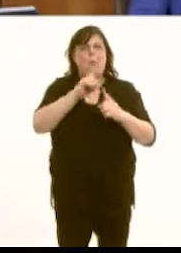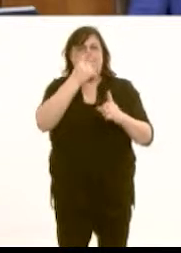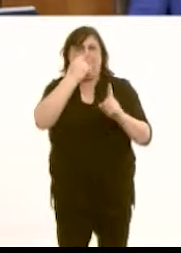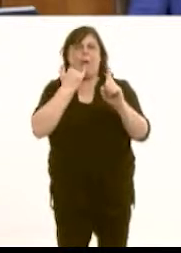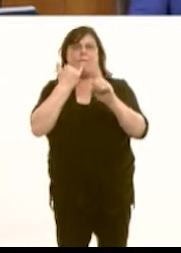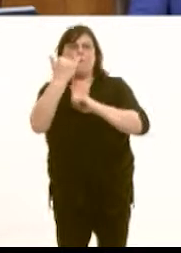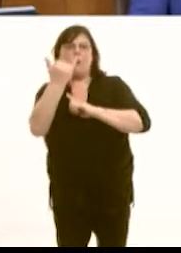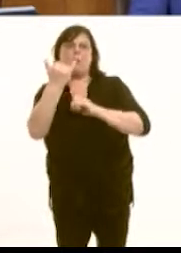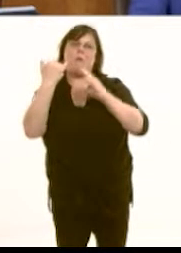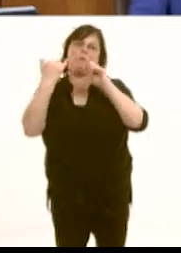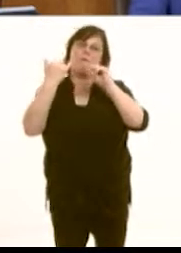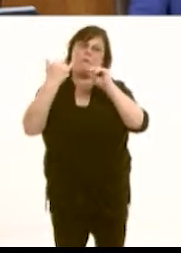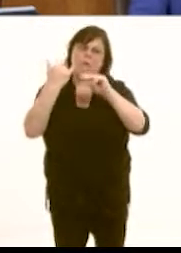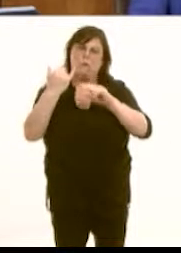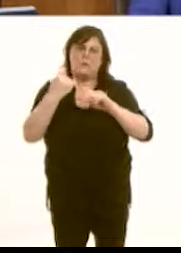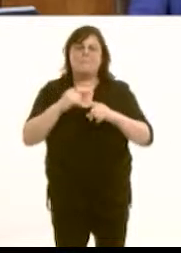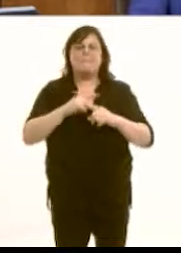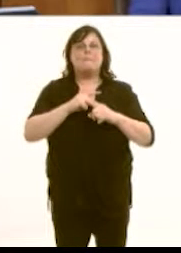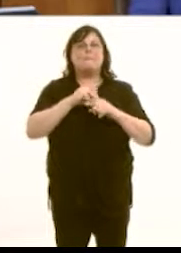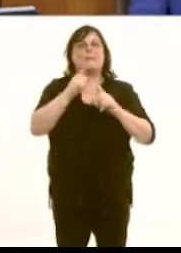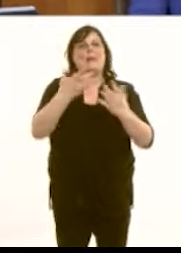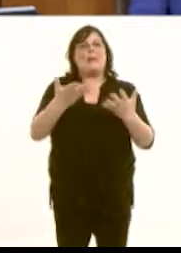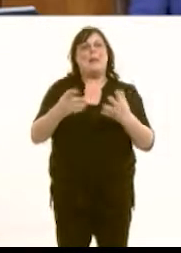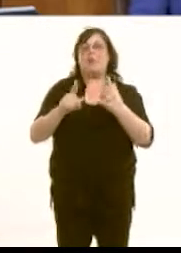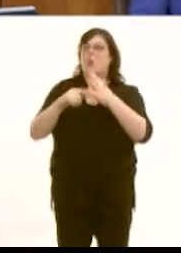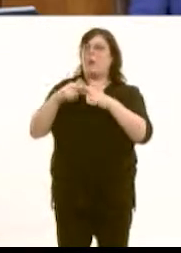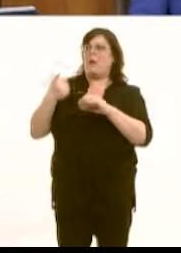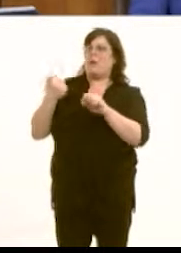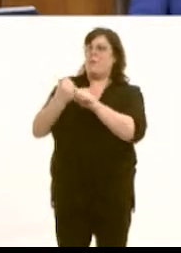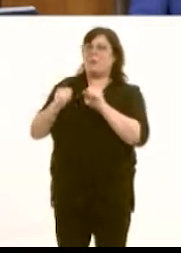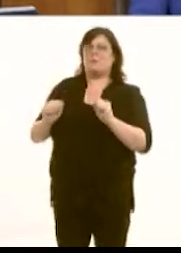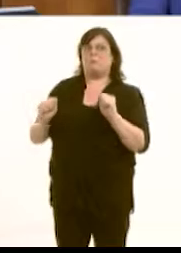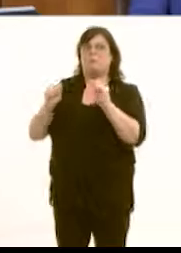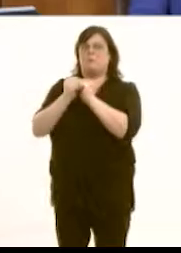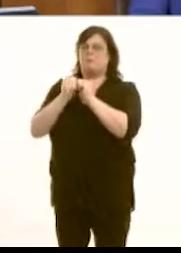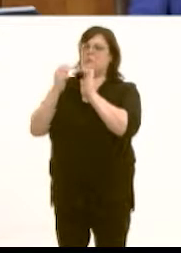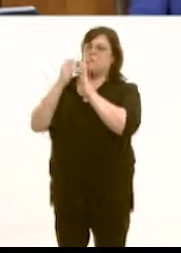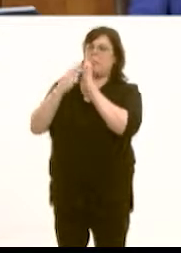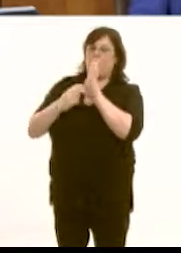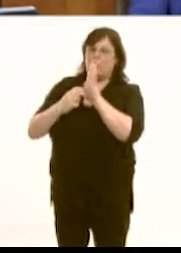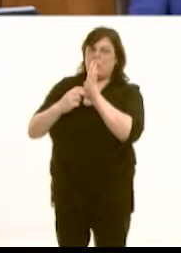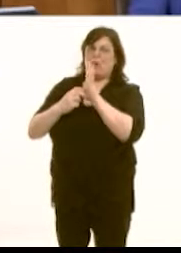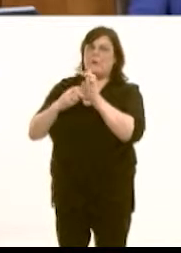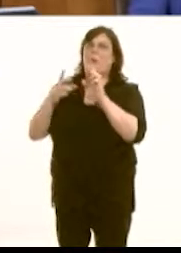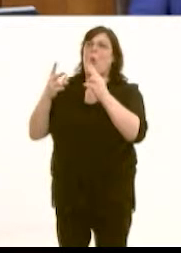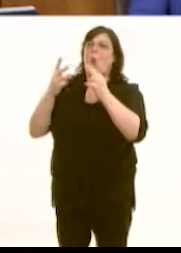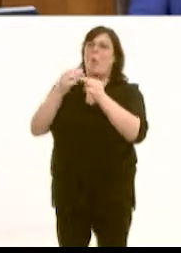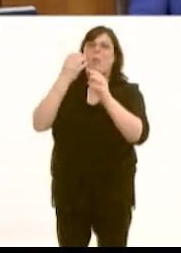Nawr bod y cytundeb yna wedi cael ei arwyddo gan Lywodraeth y Deyrnas Unedig a hefyd y